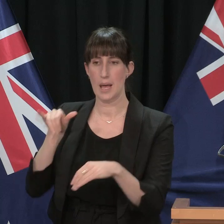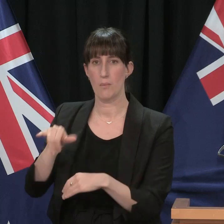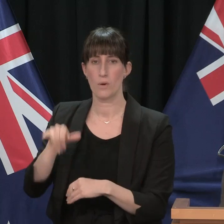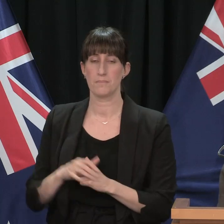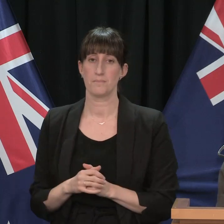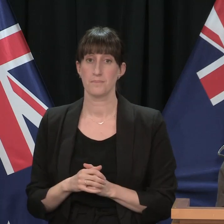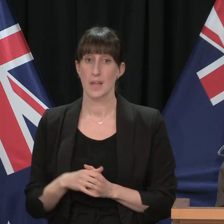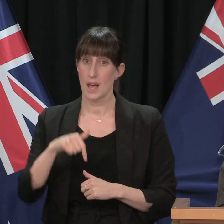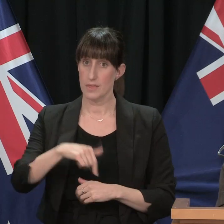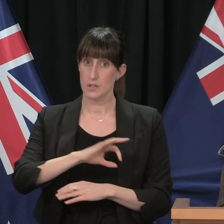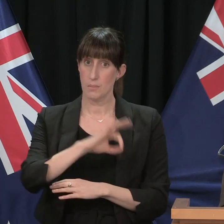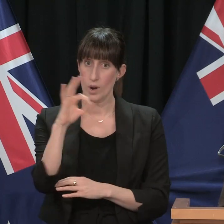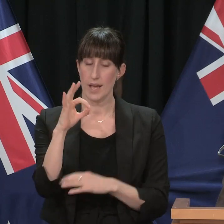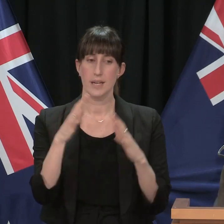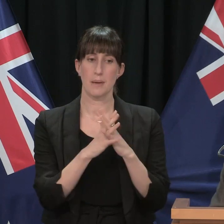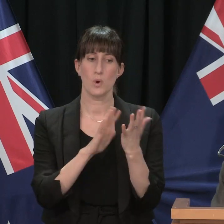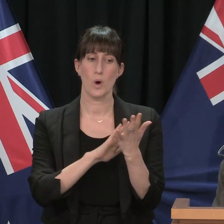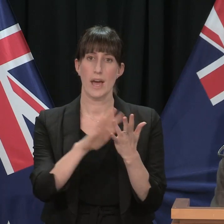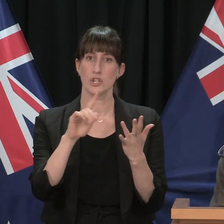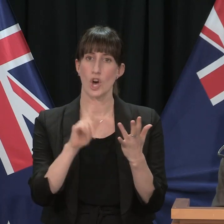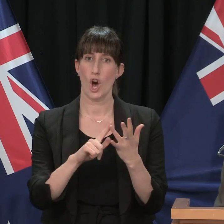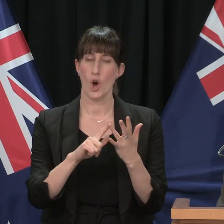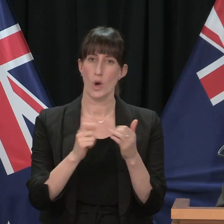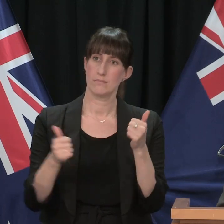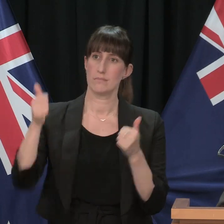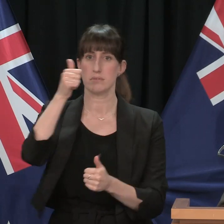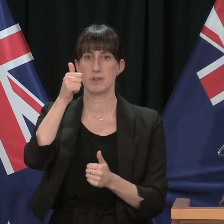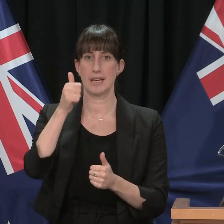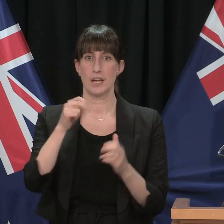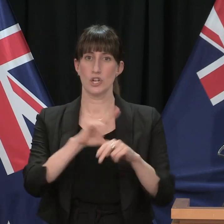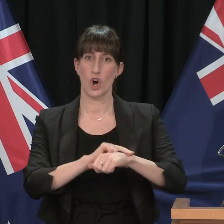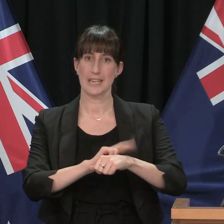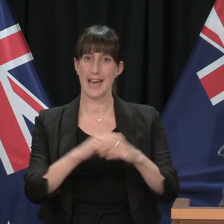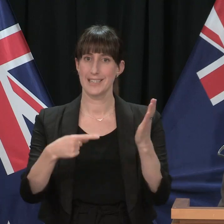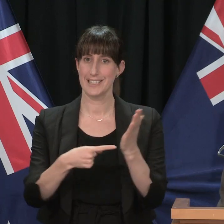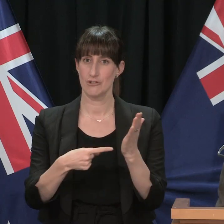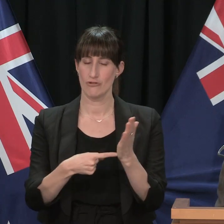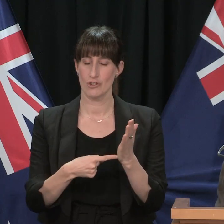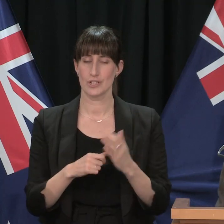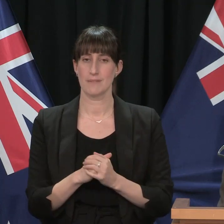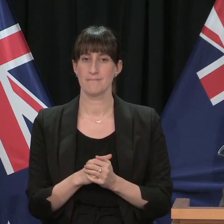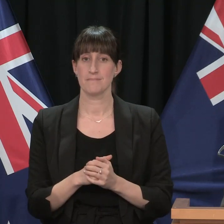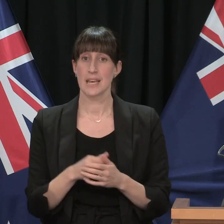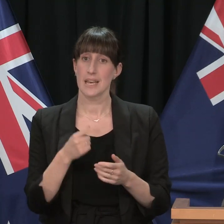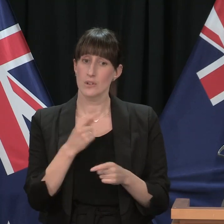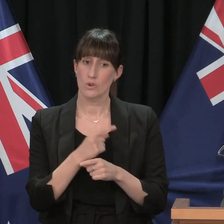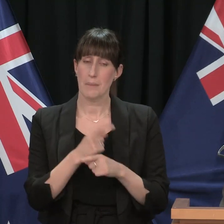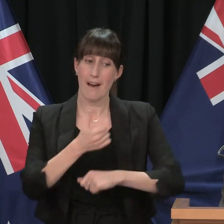quarantine facilities or at the border. You may have heard this